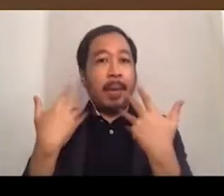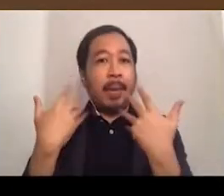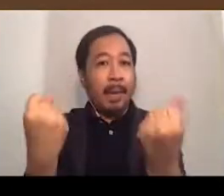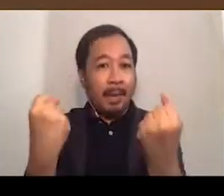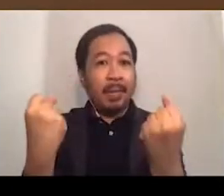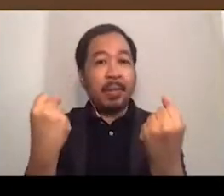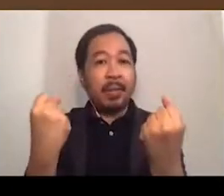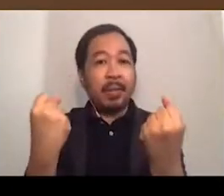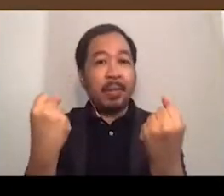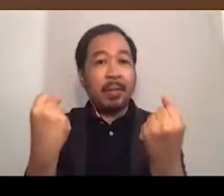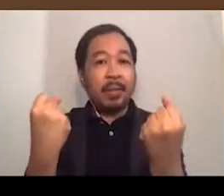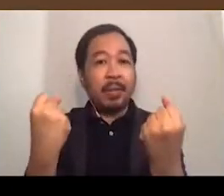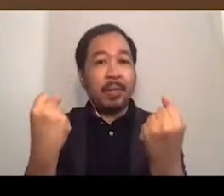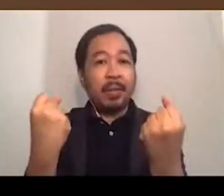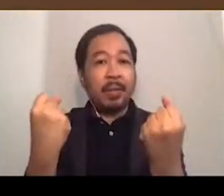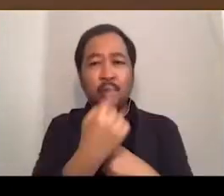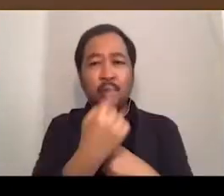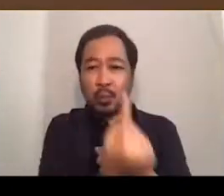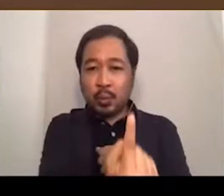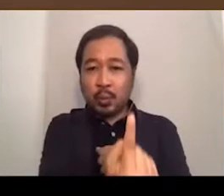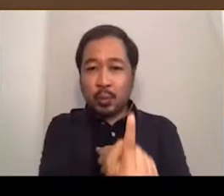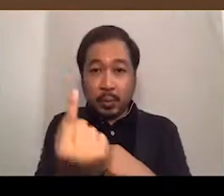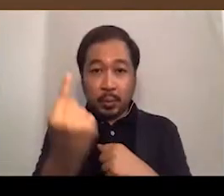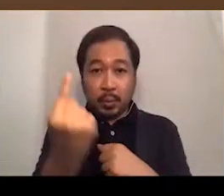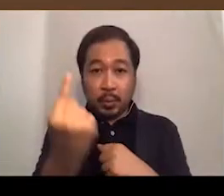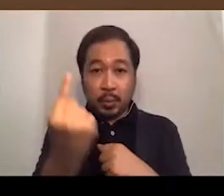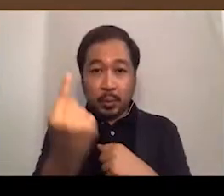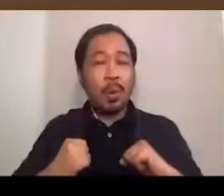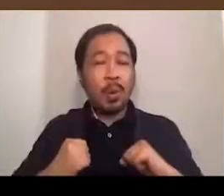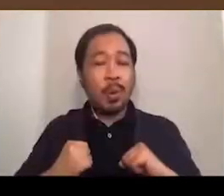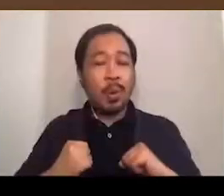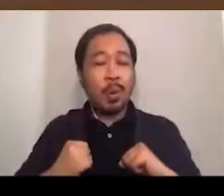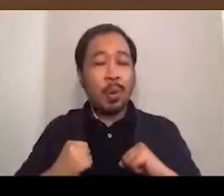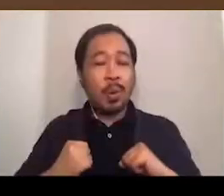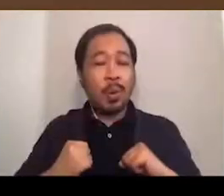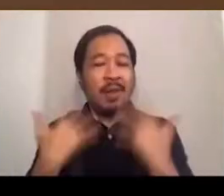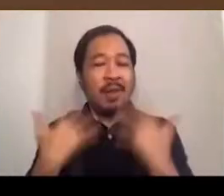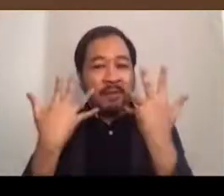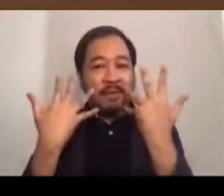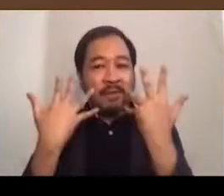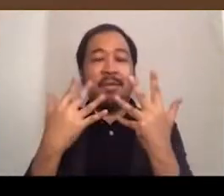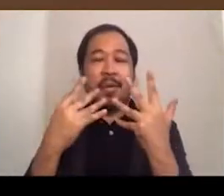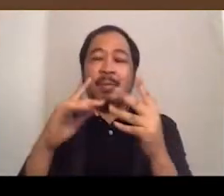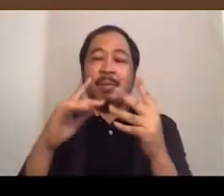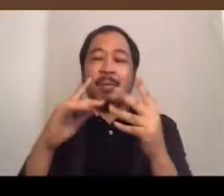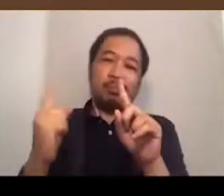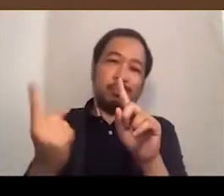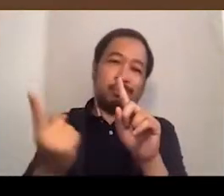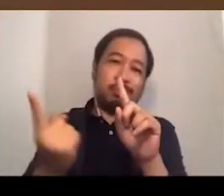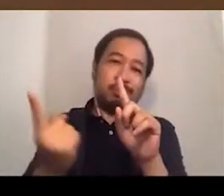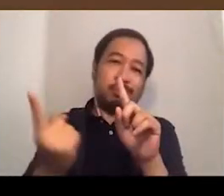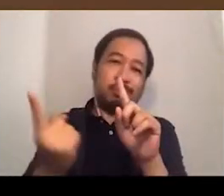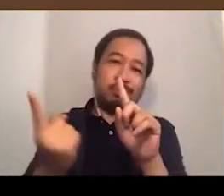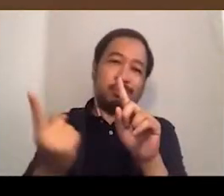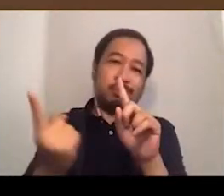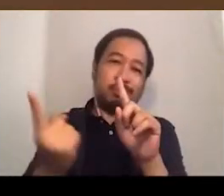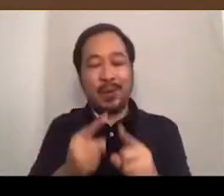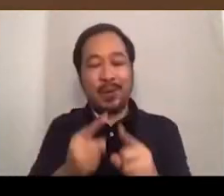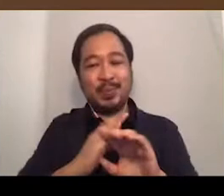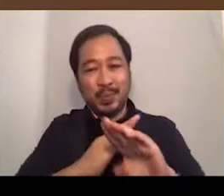persons with disabilities also have good aspirations.